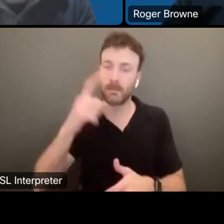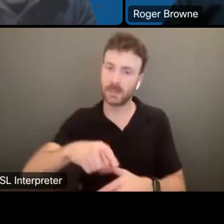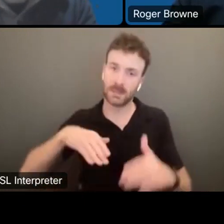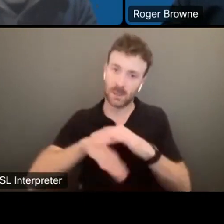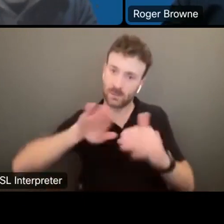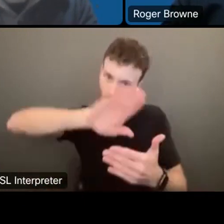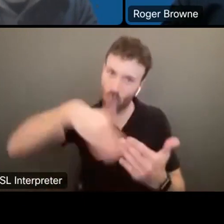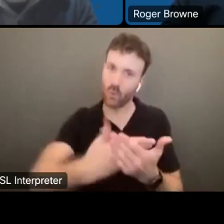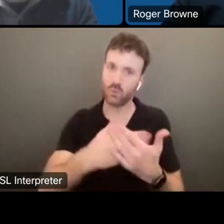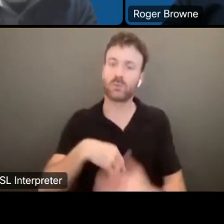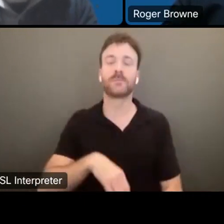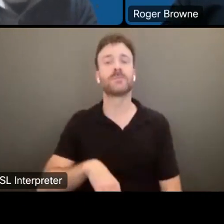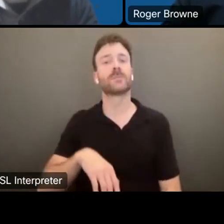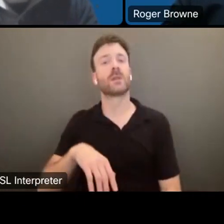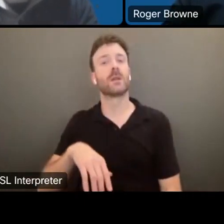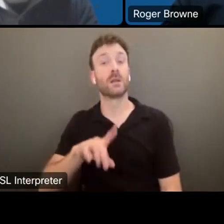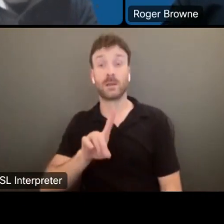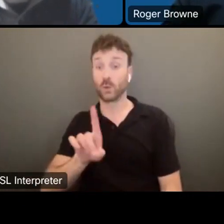And then he goes on to ask: How will the QR